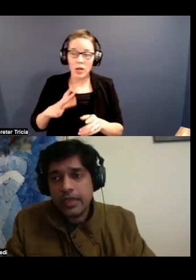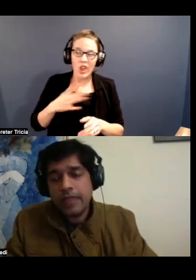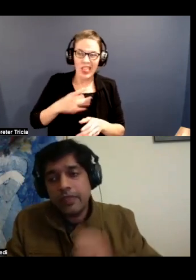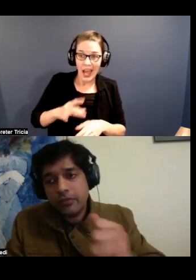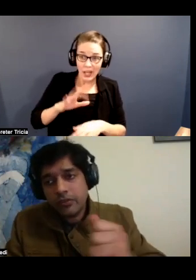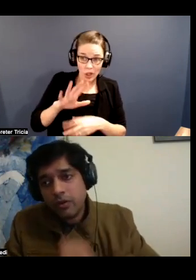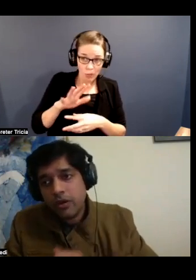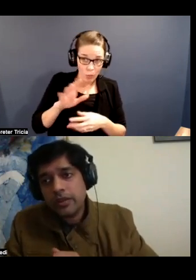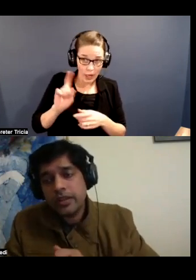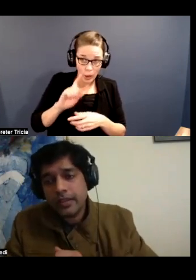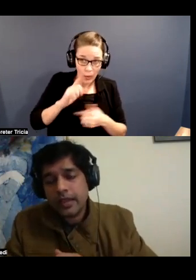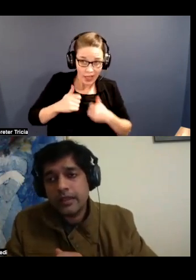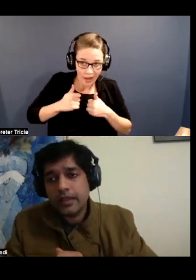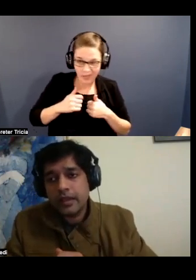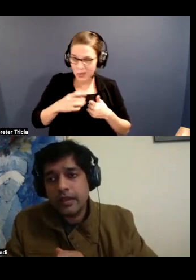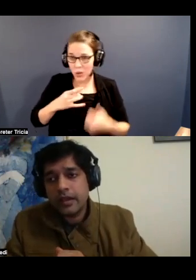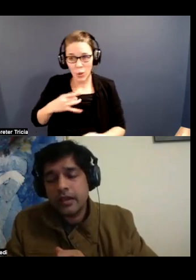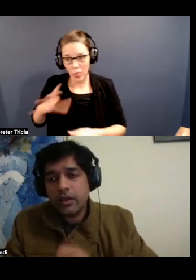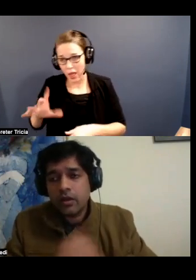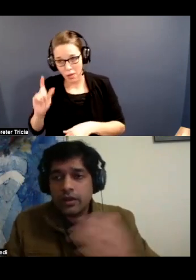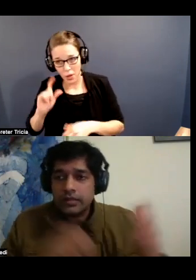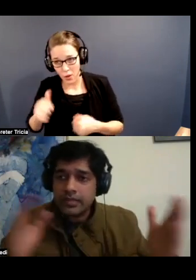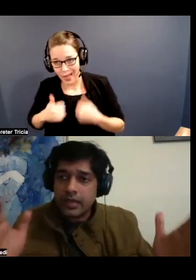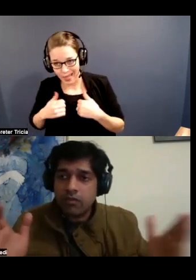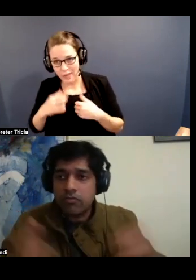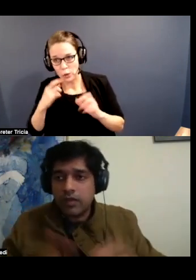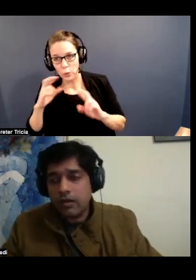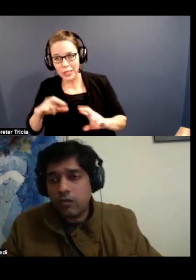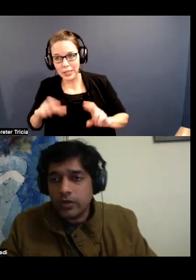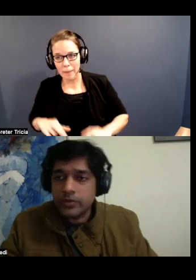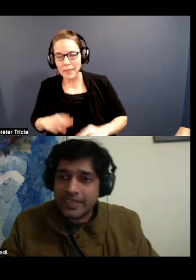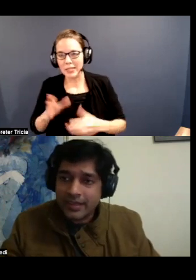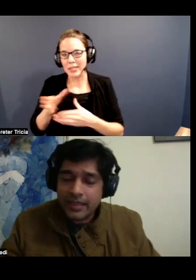and they respond to that on a scale of one to ten.